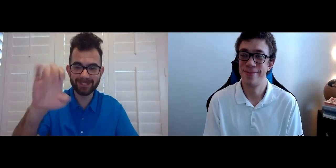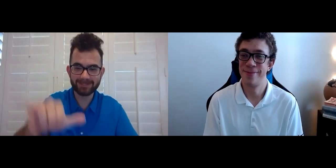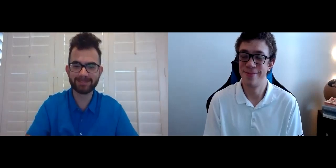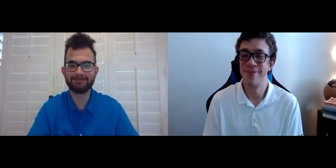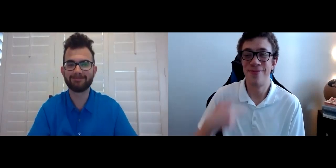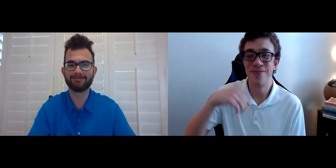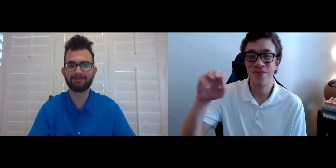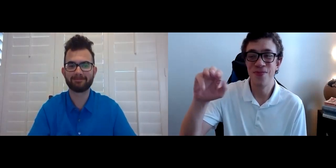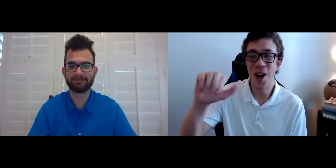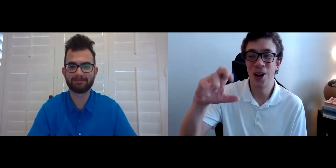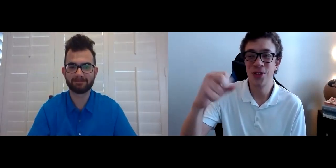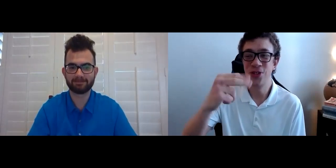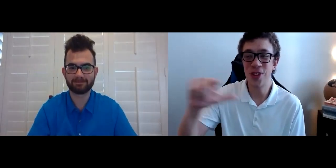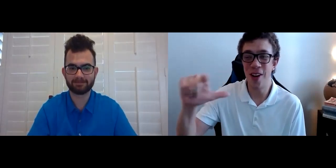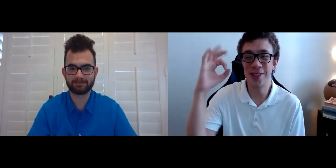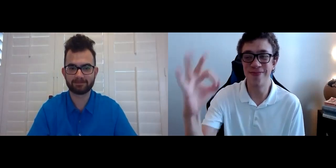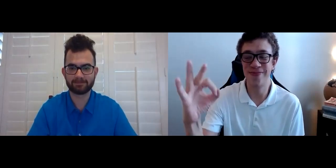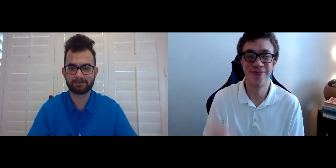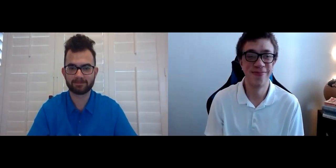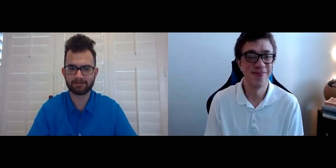Hello, I'm Joey. And I'm Marshall.